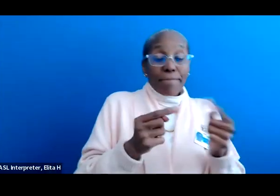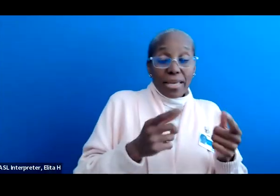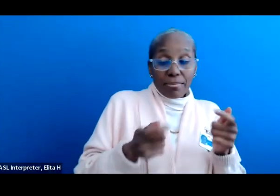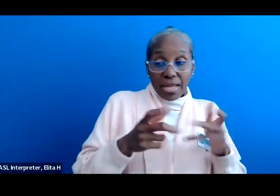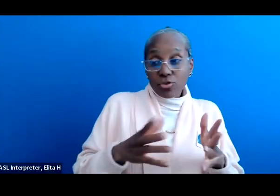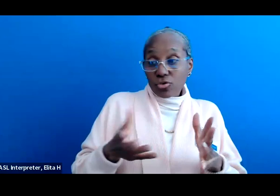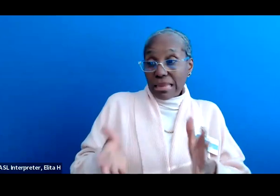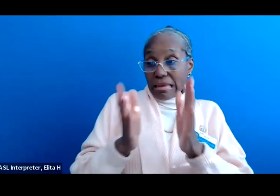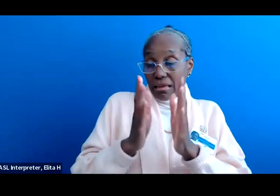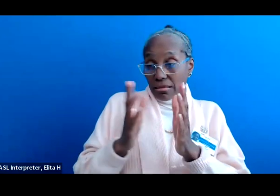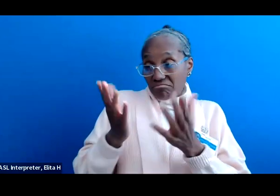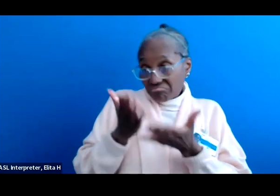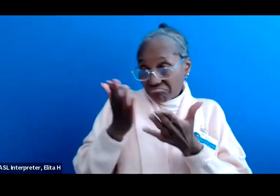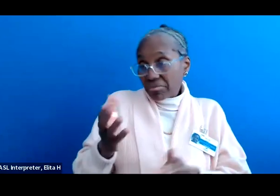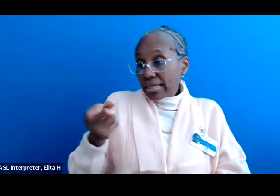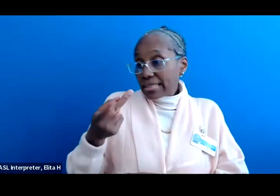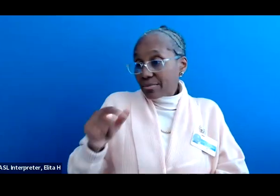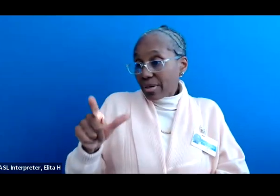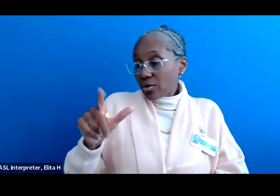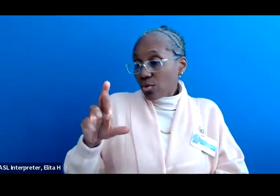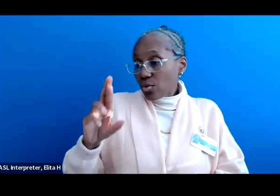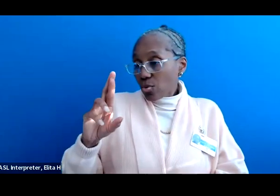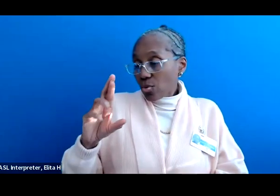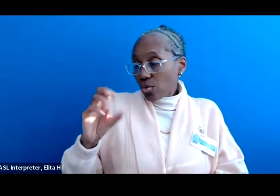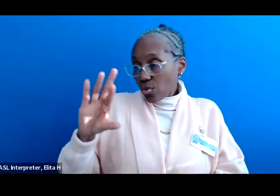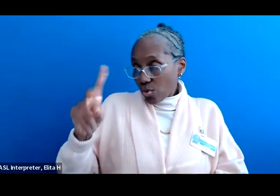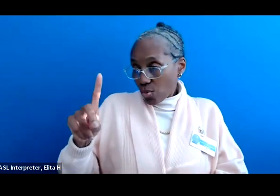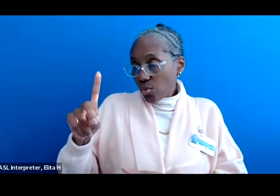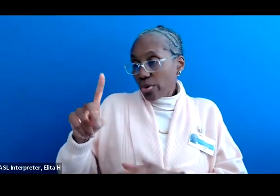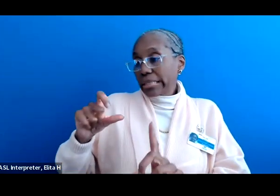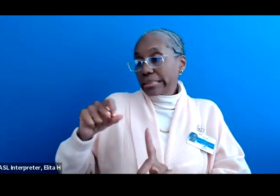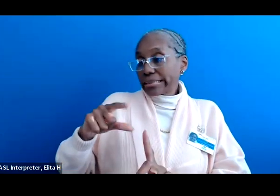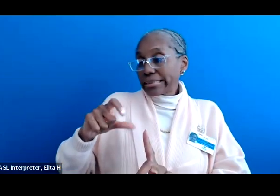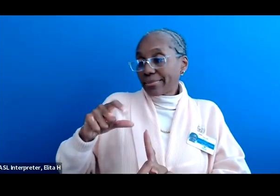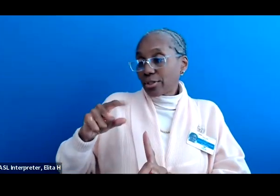Do you think a spinal cord stimulator would help hip arthritis pain or should I consider hip replacement?